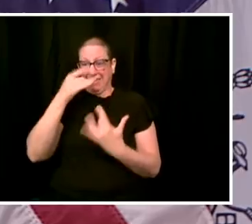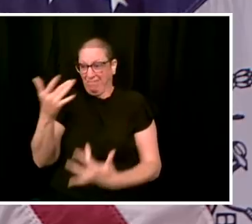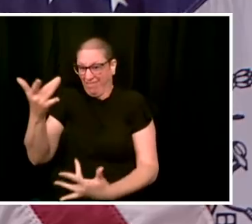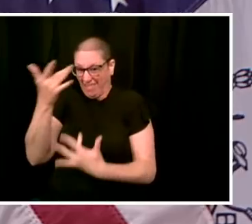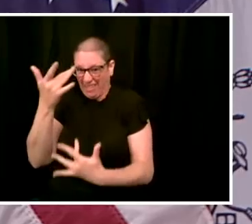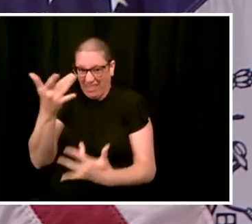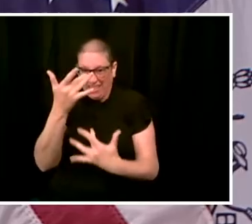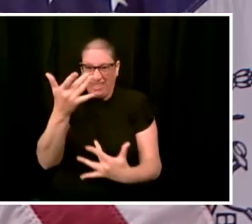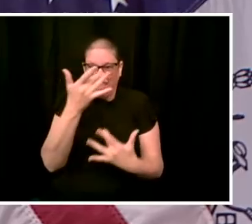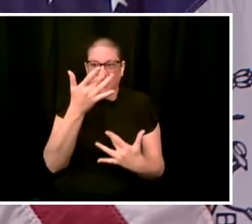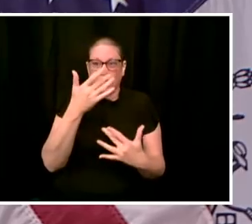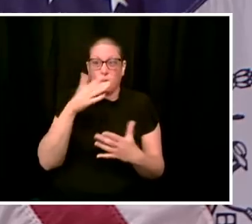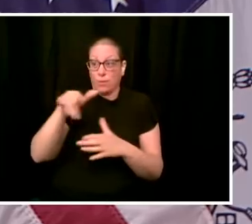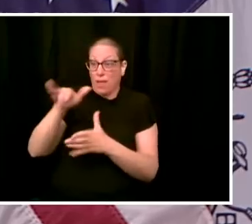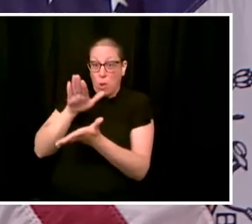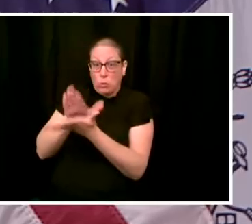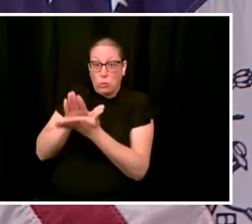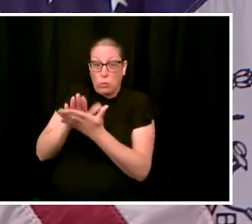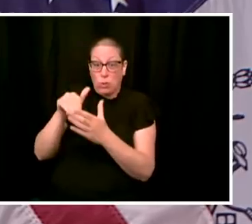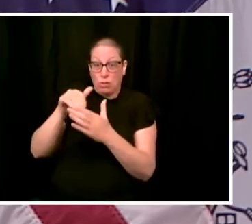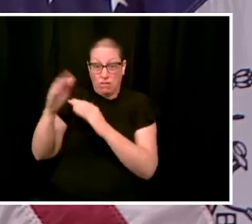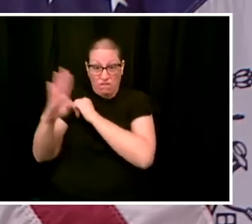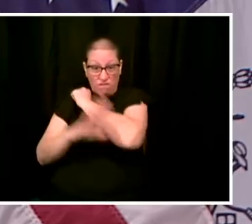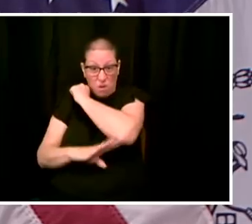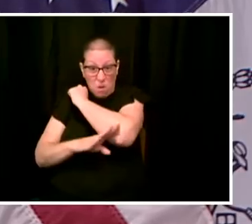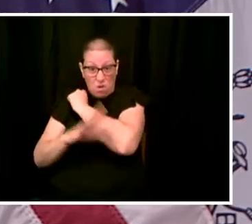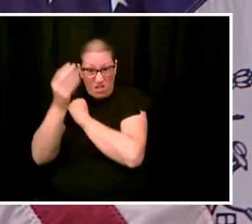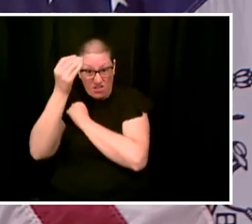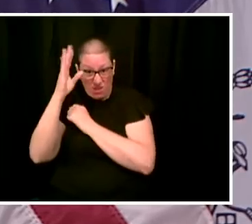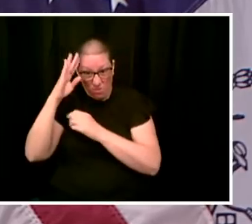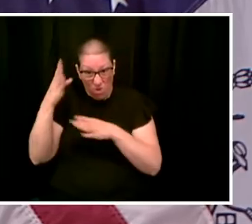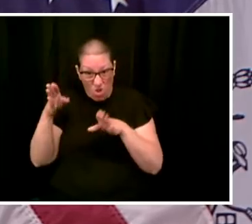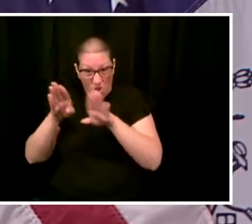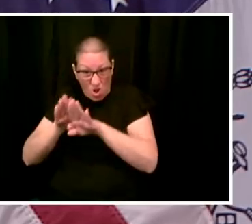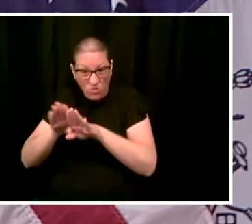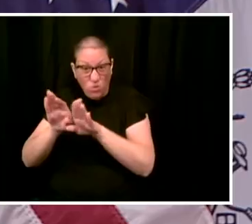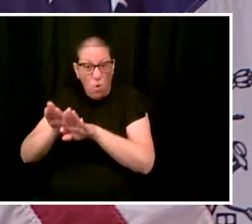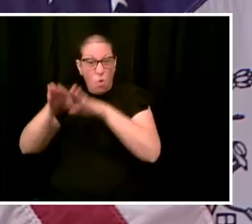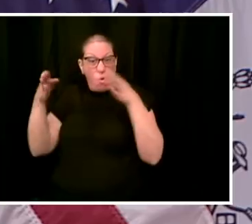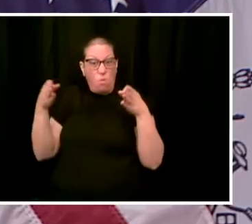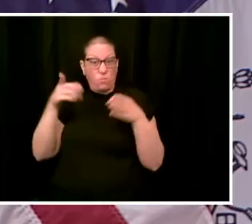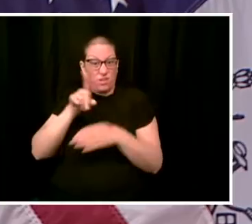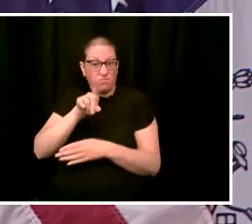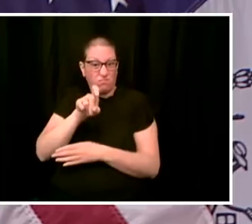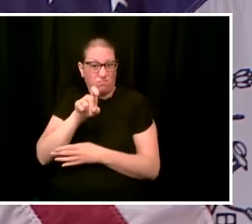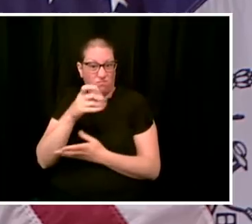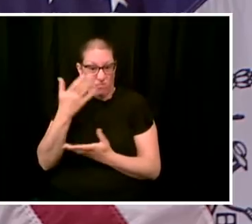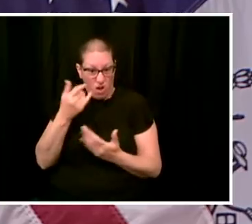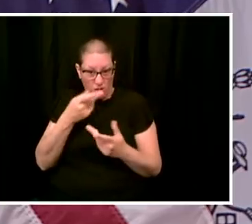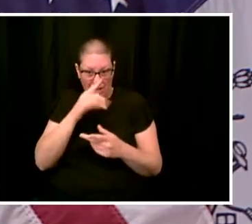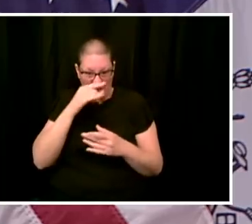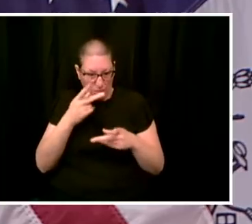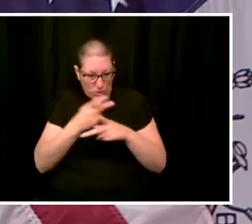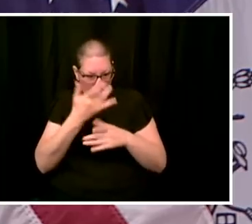CHSOO ILSNTH E